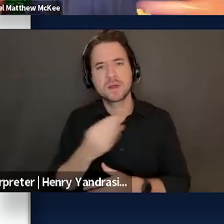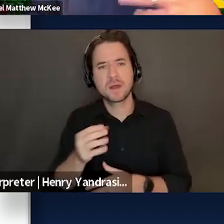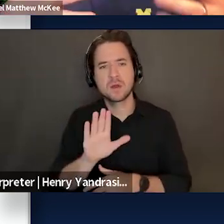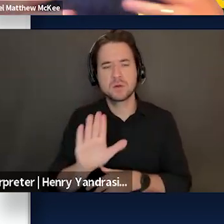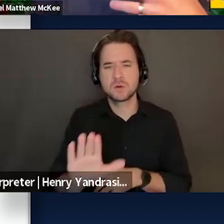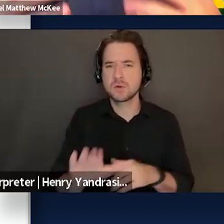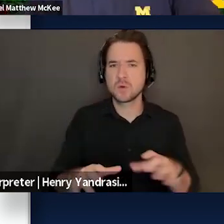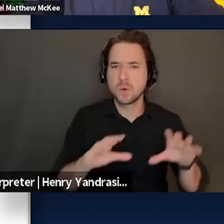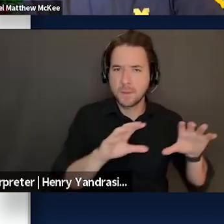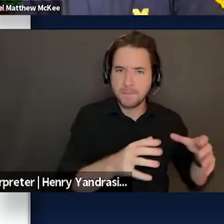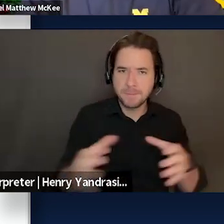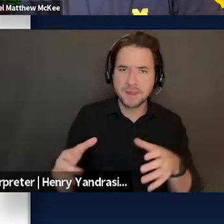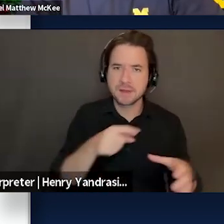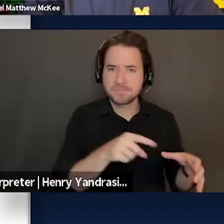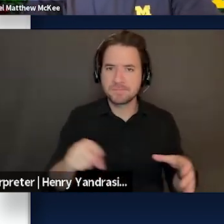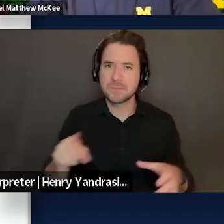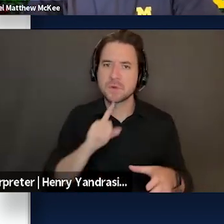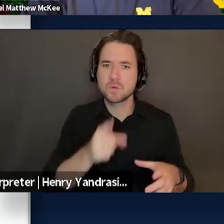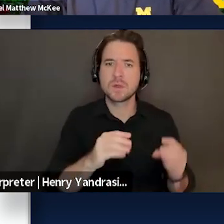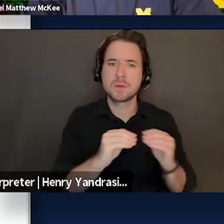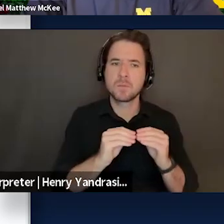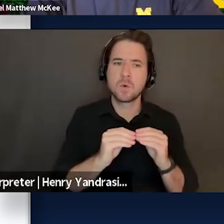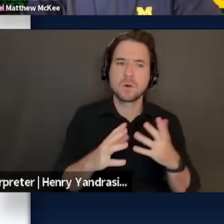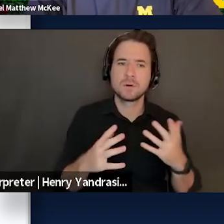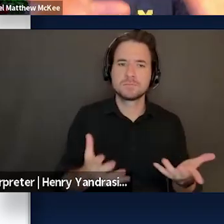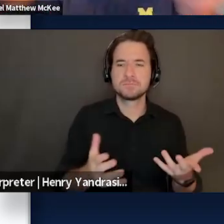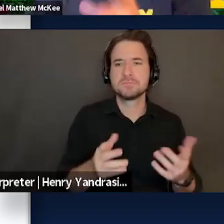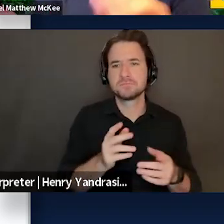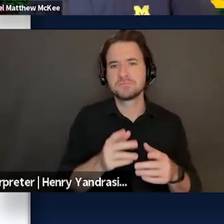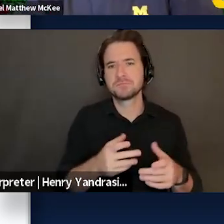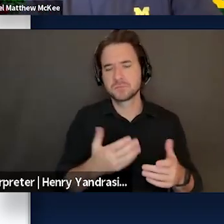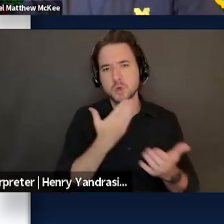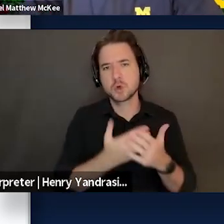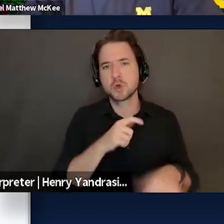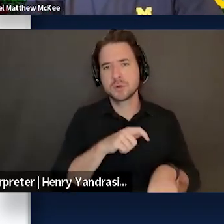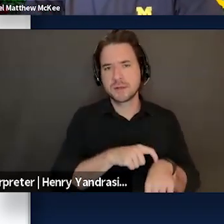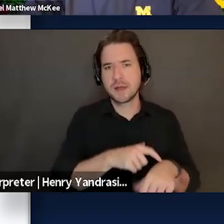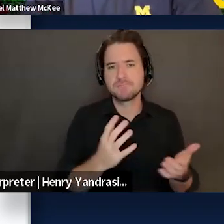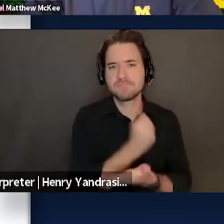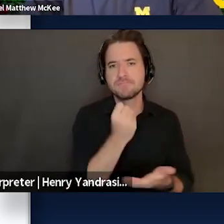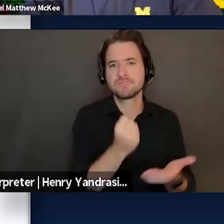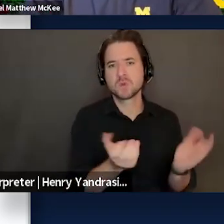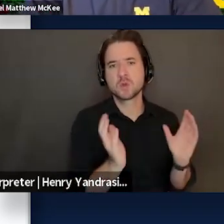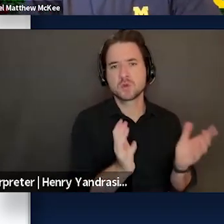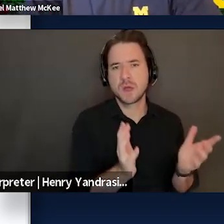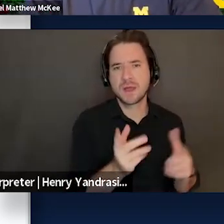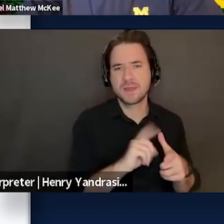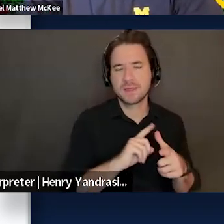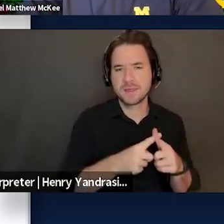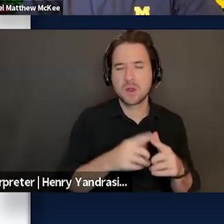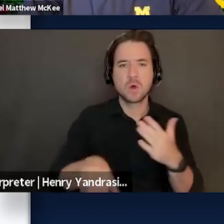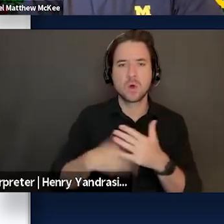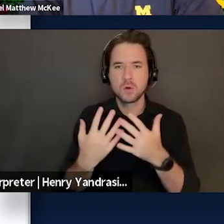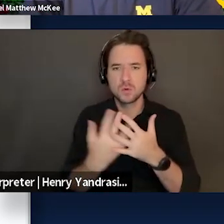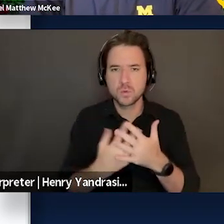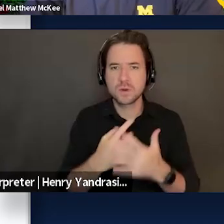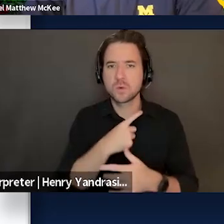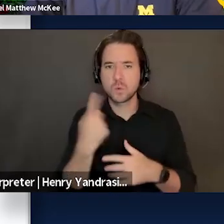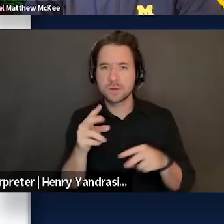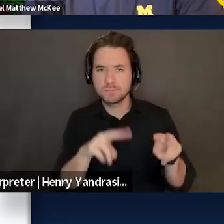So it's just, uh, really more of a protected time to have a chat, and then tackle all the screening, risk monitoring, and so forth.